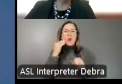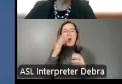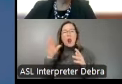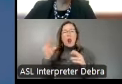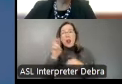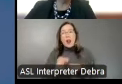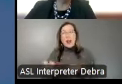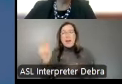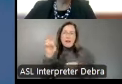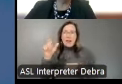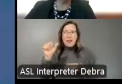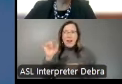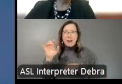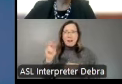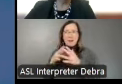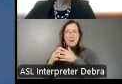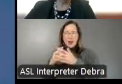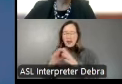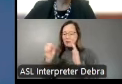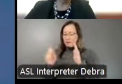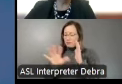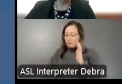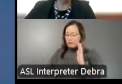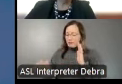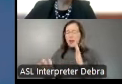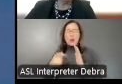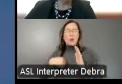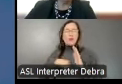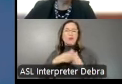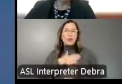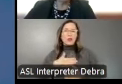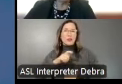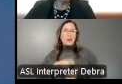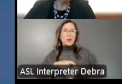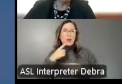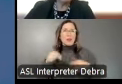we really appreciate you making the time for this conversation. Of course, my pleasure to be here,